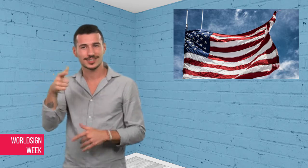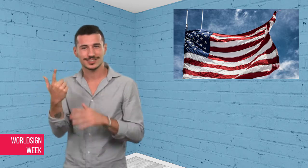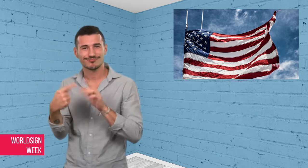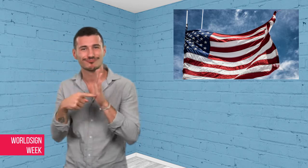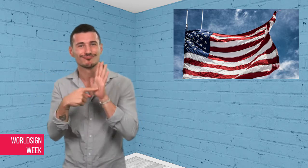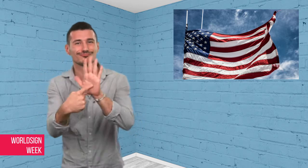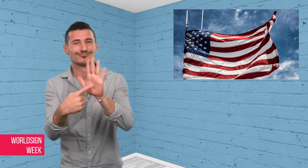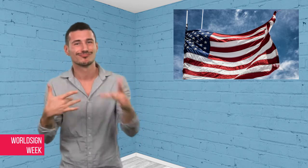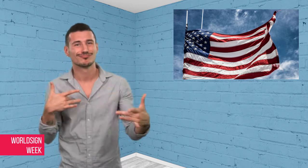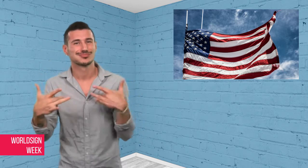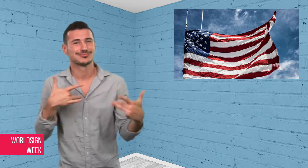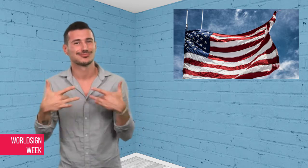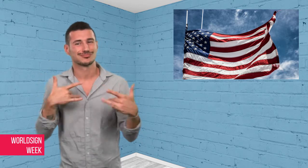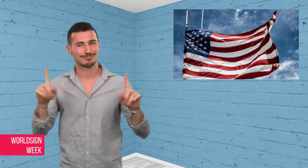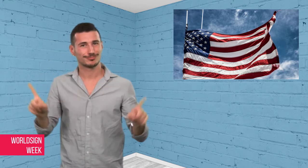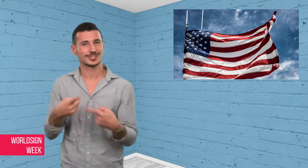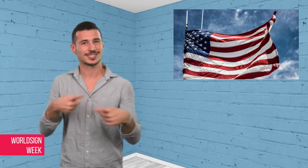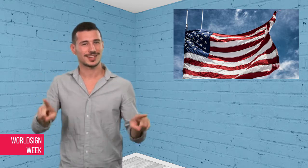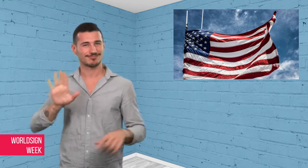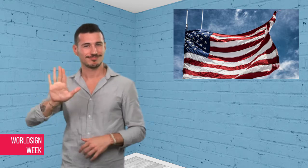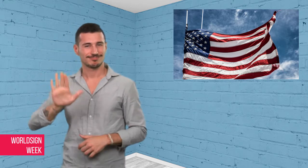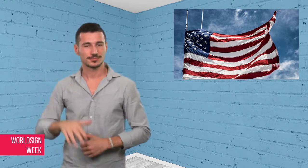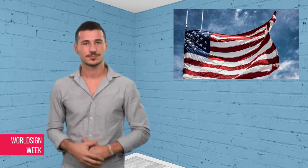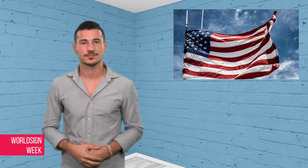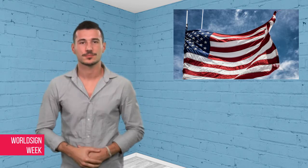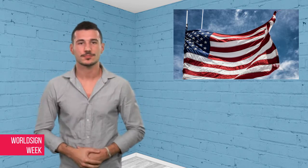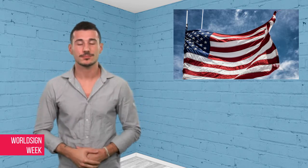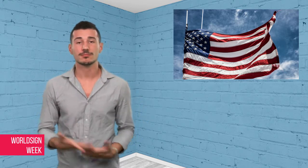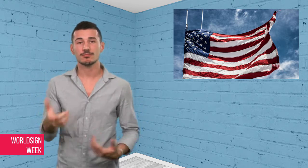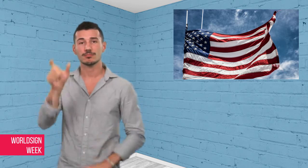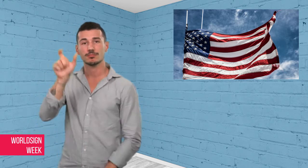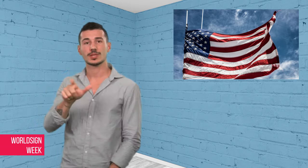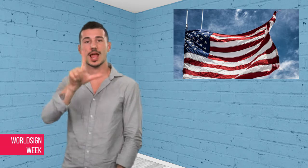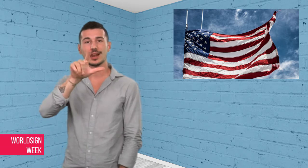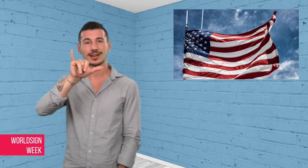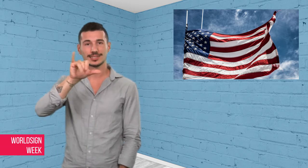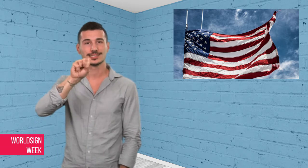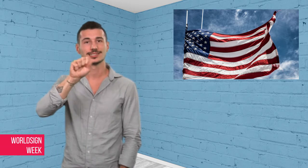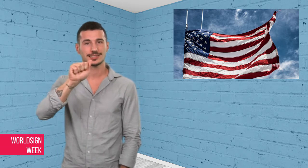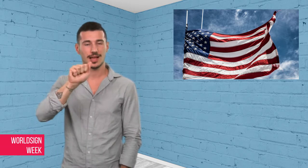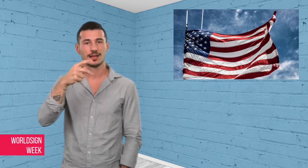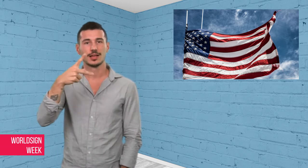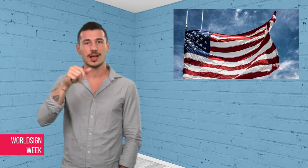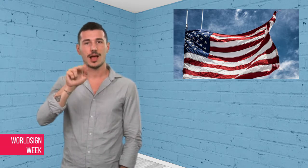Lisa Kauppinen from the World Federation of the